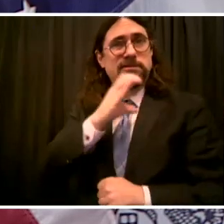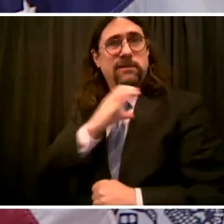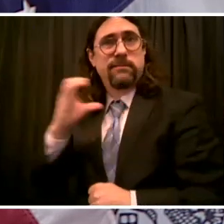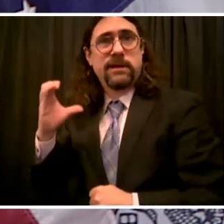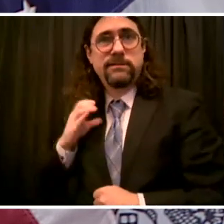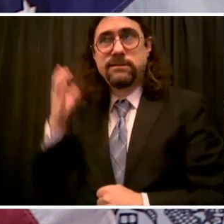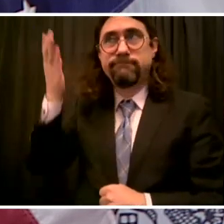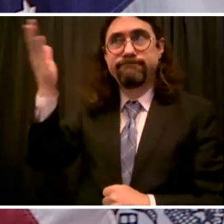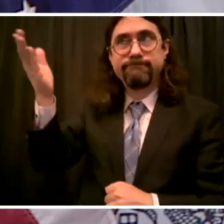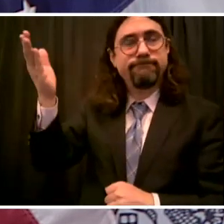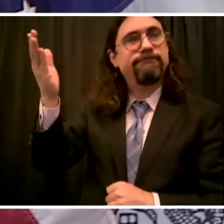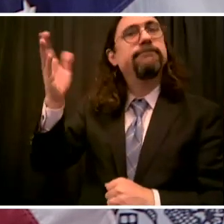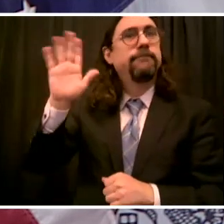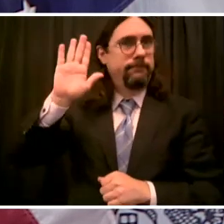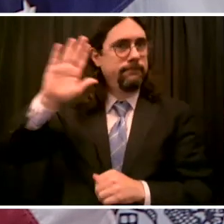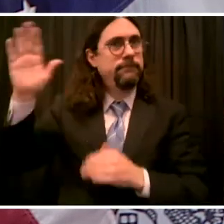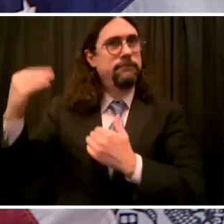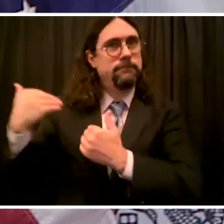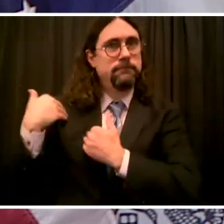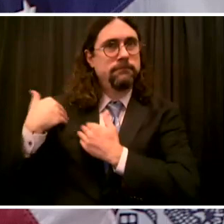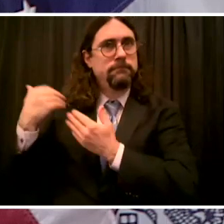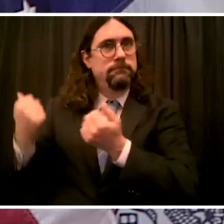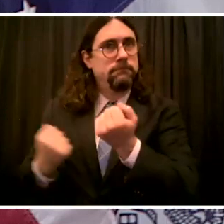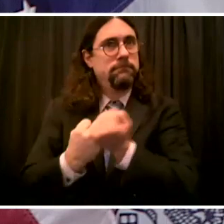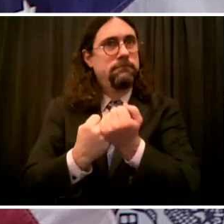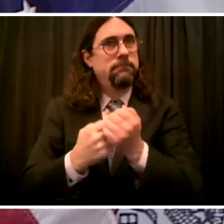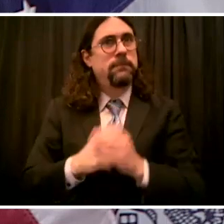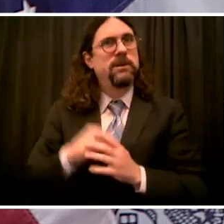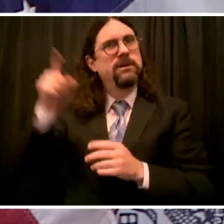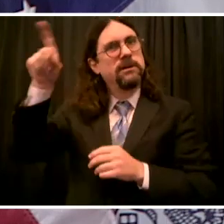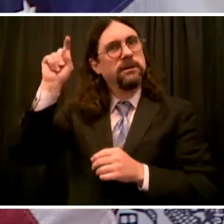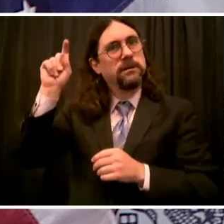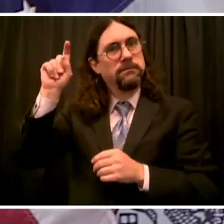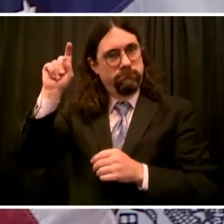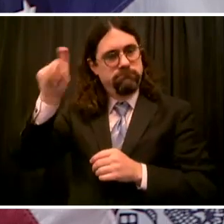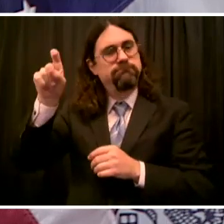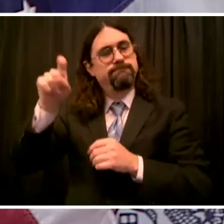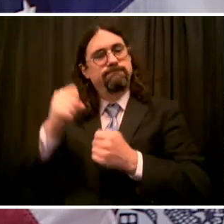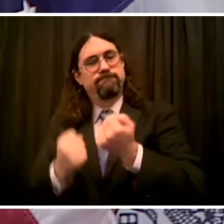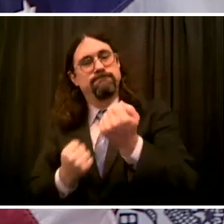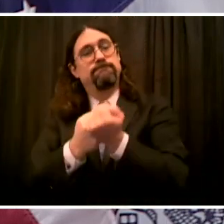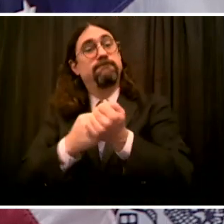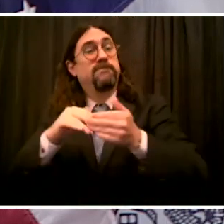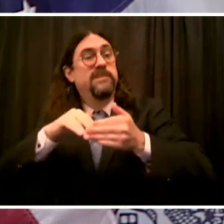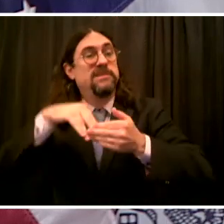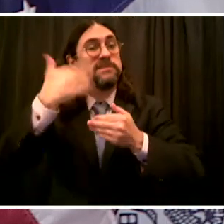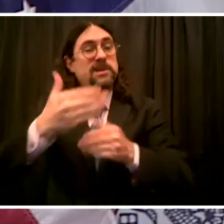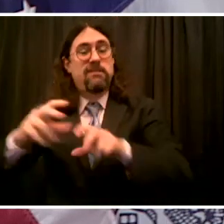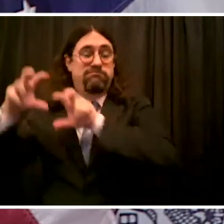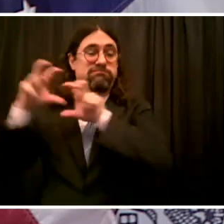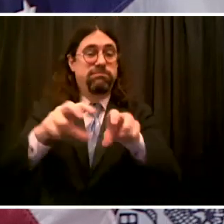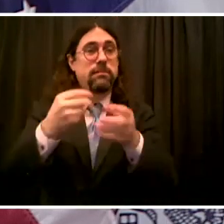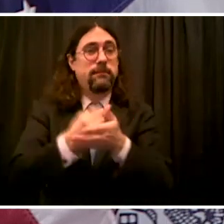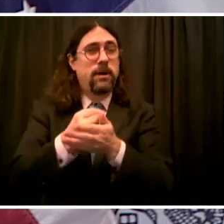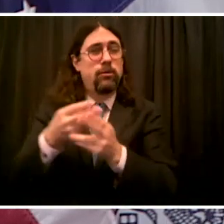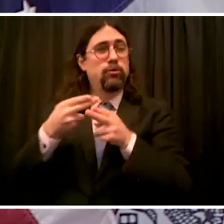FITS THE SOABLULYTE UNPRECEDENTED MOMENT IN AMERICAN HISTORY. THEY CALL IT